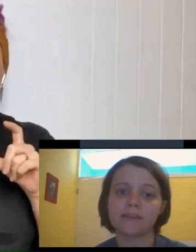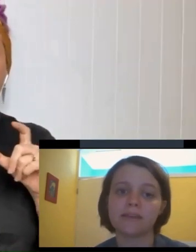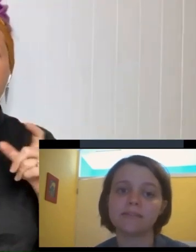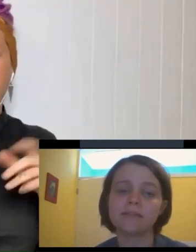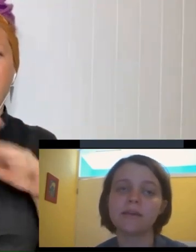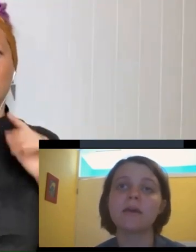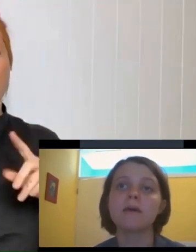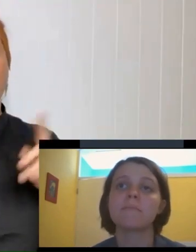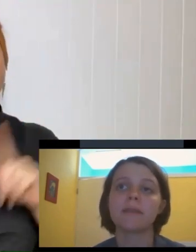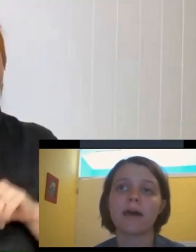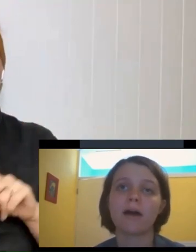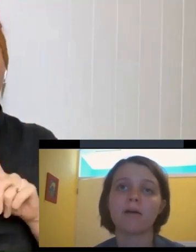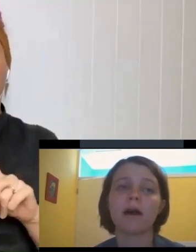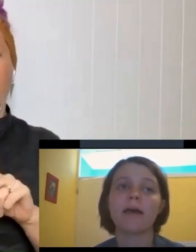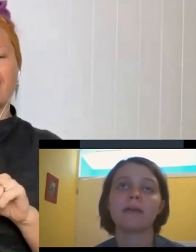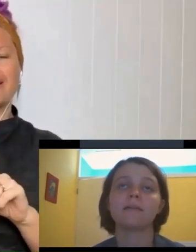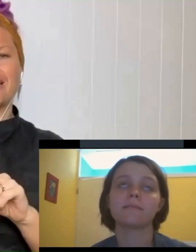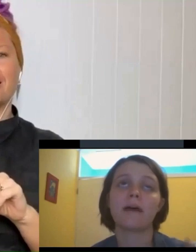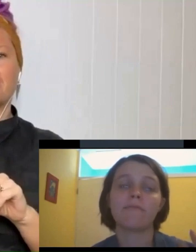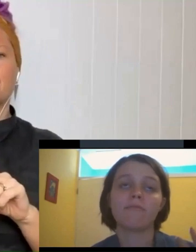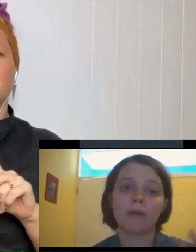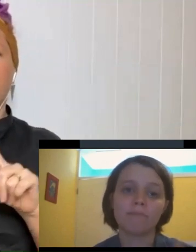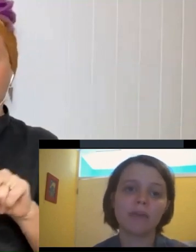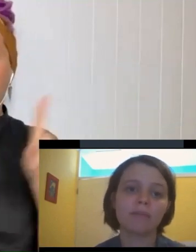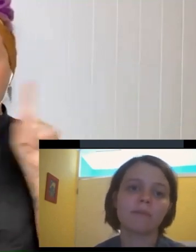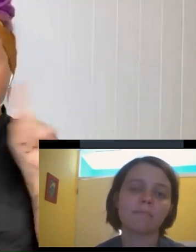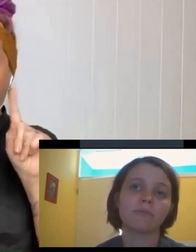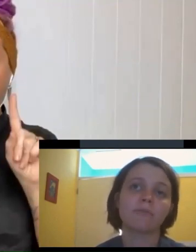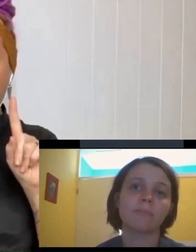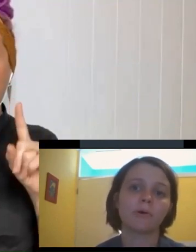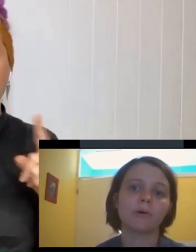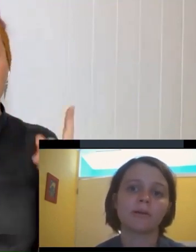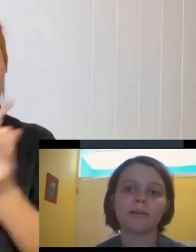scenes. But now I have I meet the members of the board. And I